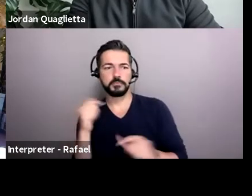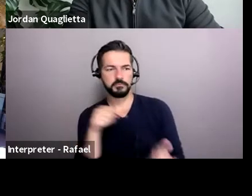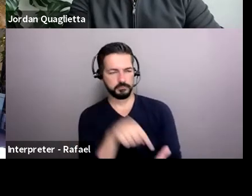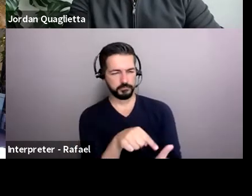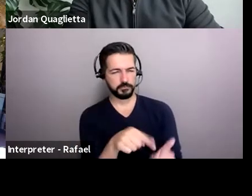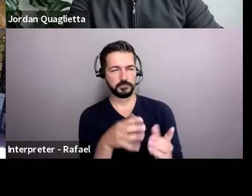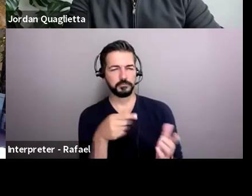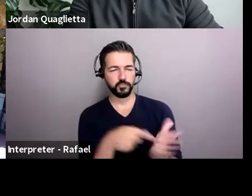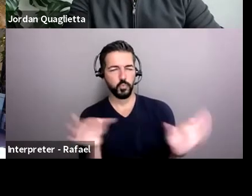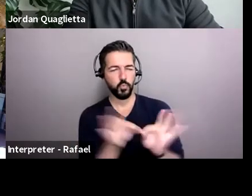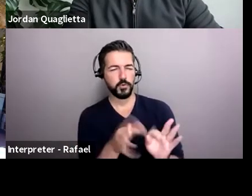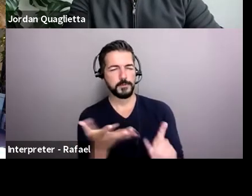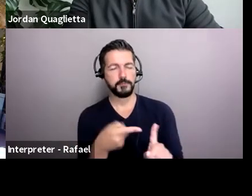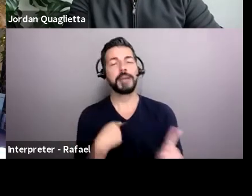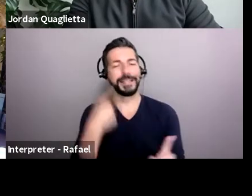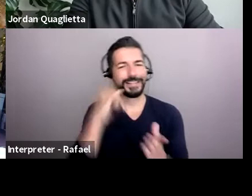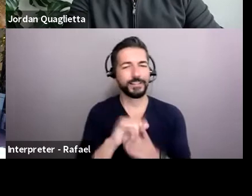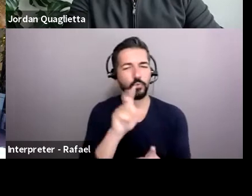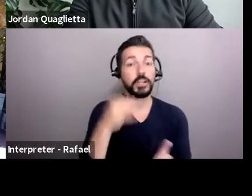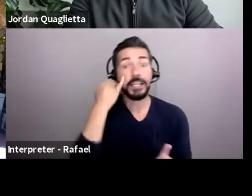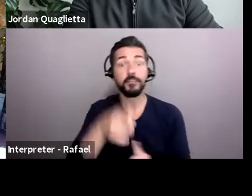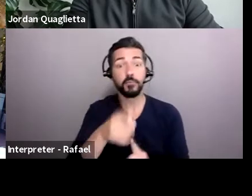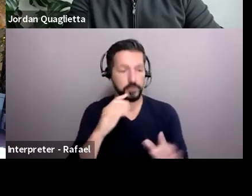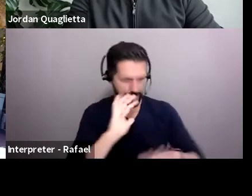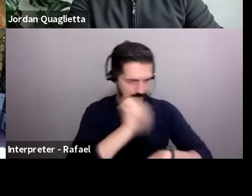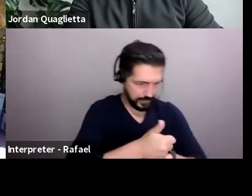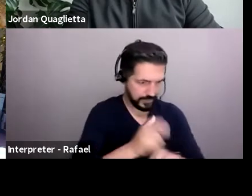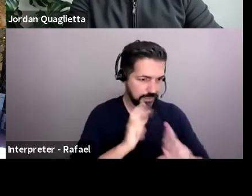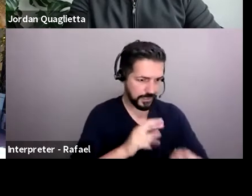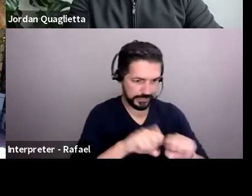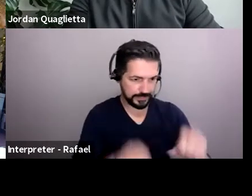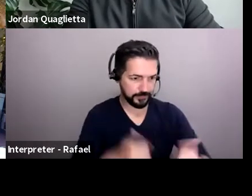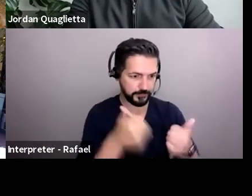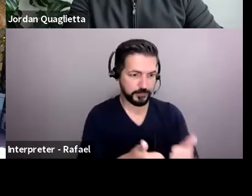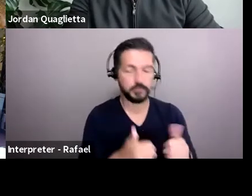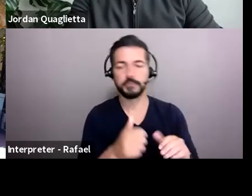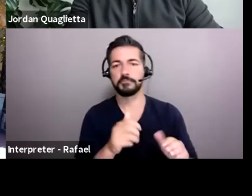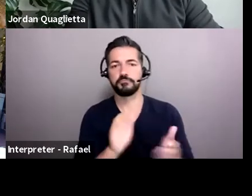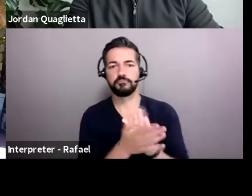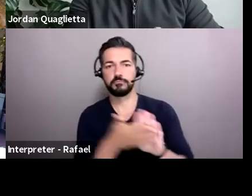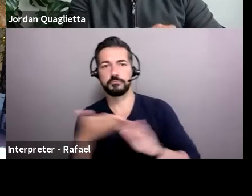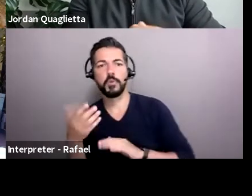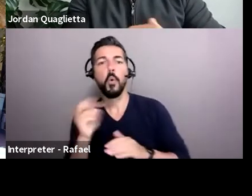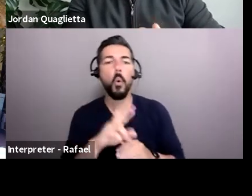I feel like it's more like if you set up a reporting system internally, I don't hire an agency or a team or something